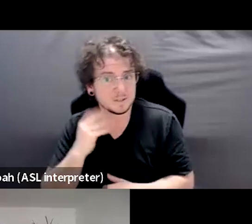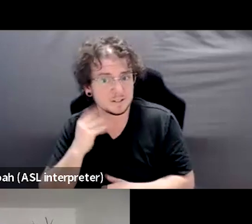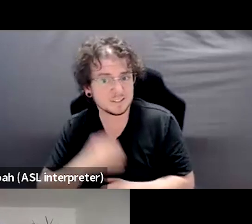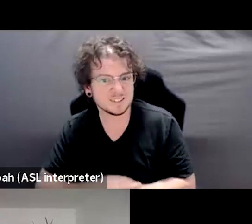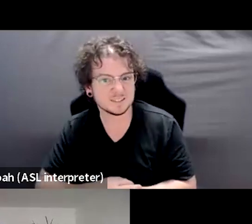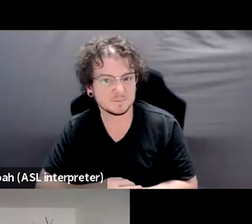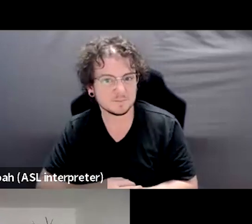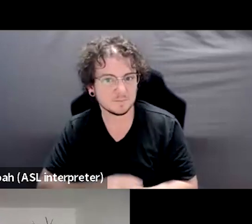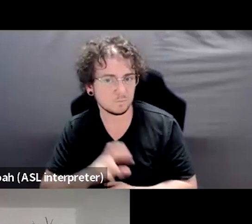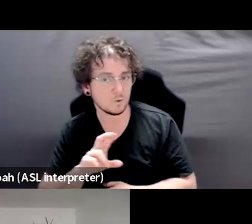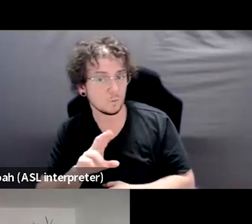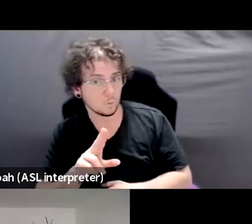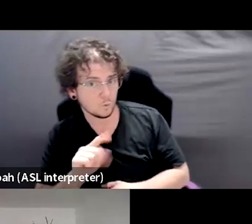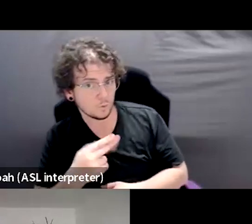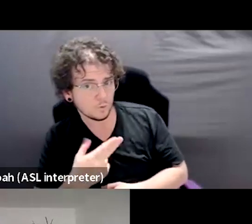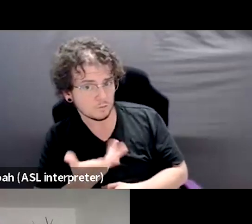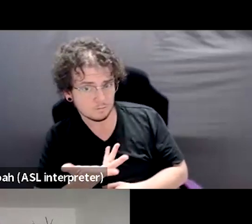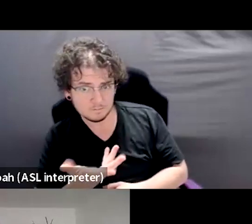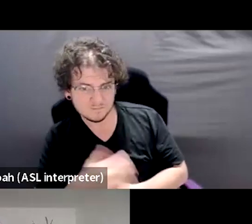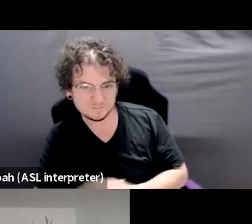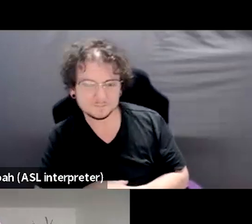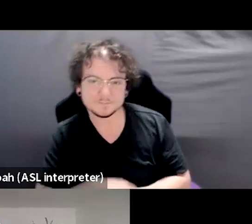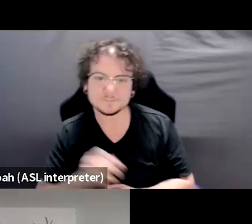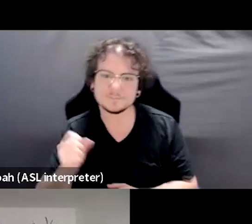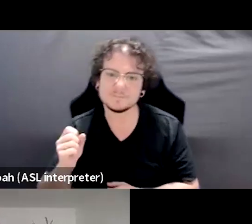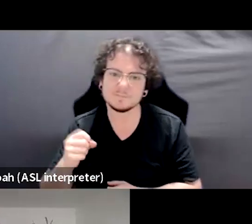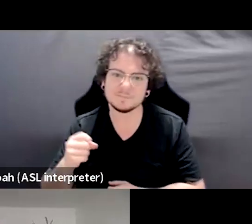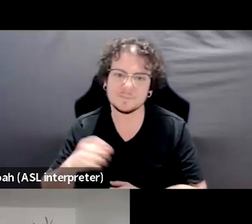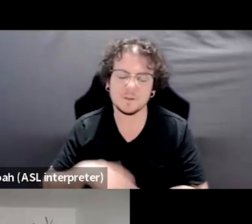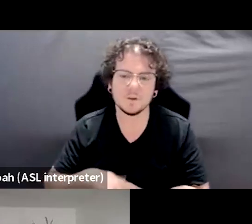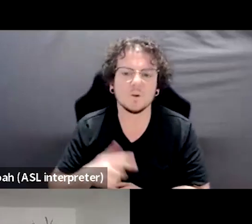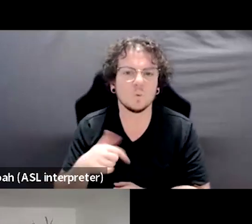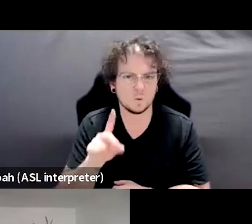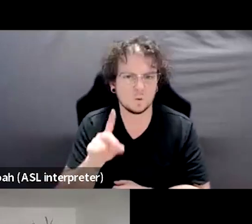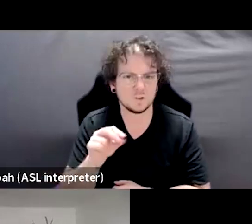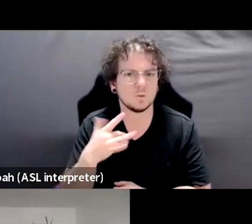any thoughts on lateral moves? Ruth: Yeah, we do a lot of that. We